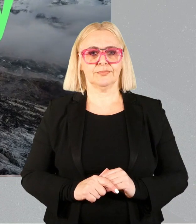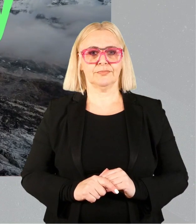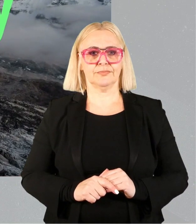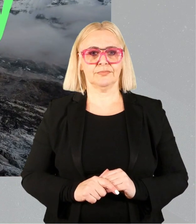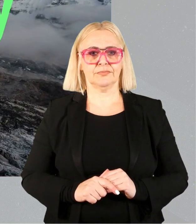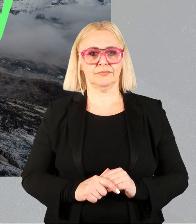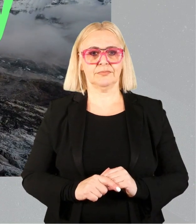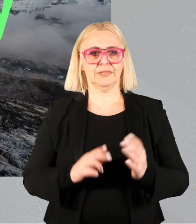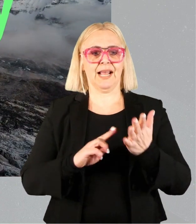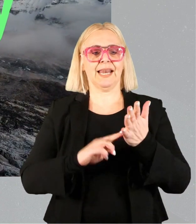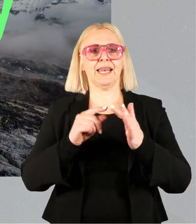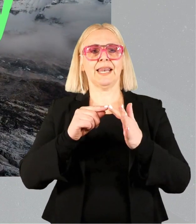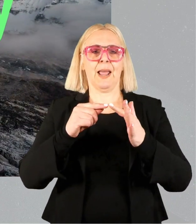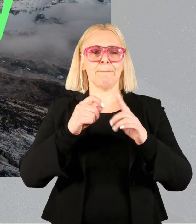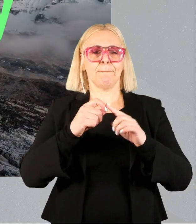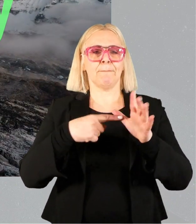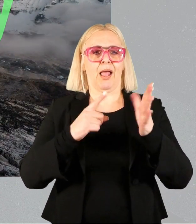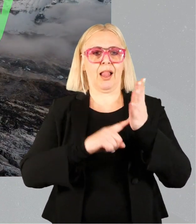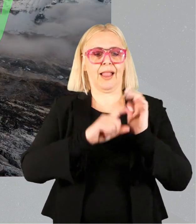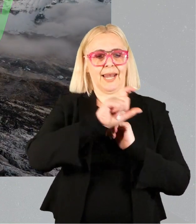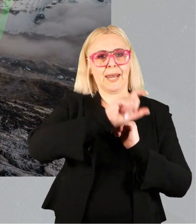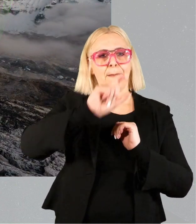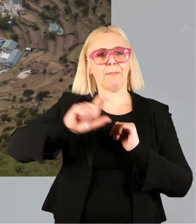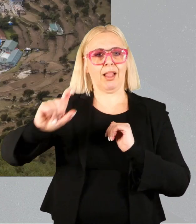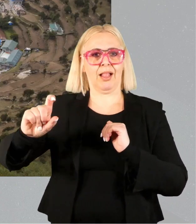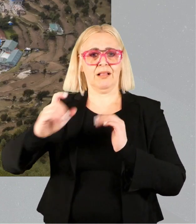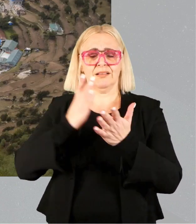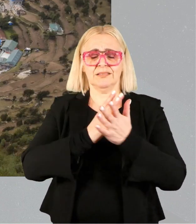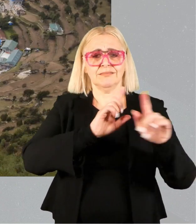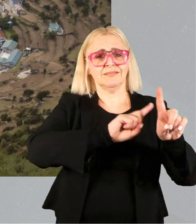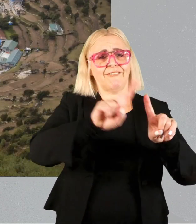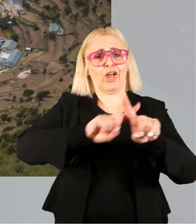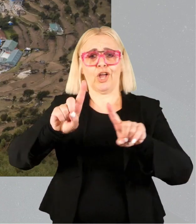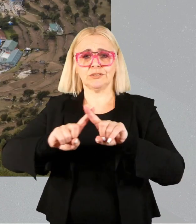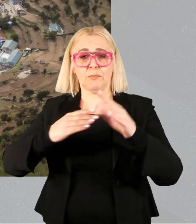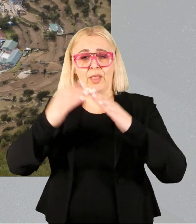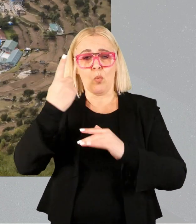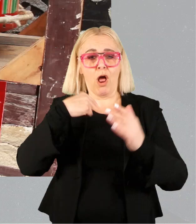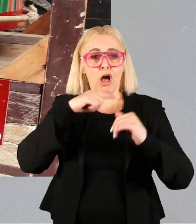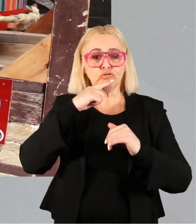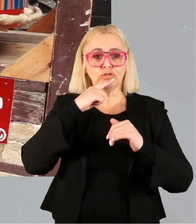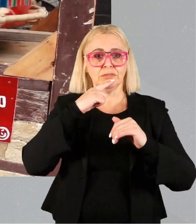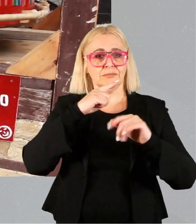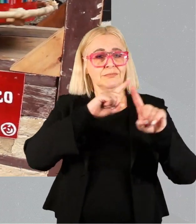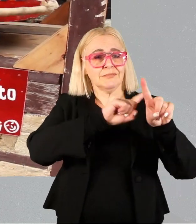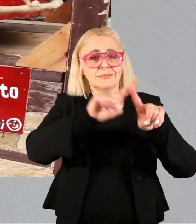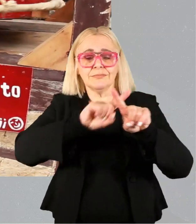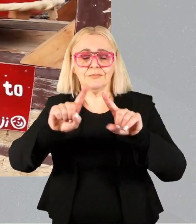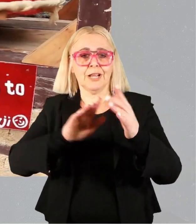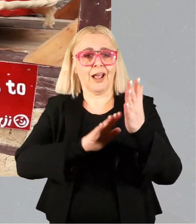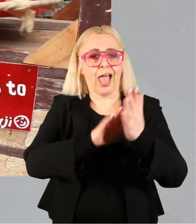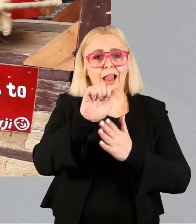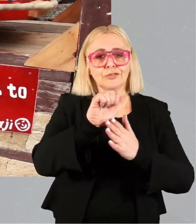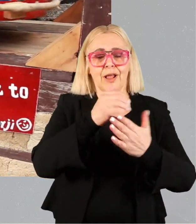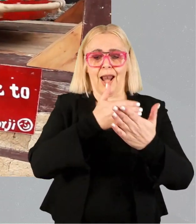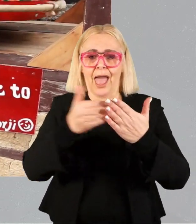Nepal has a very diverse geography. More than 100 ethnic groups all over the country.